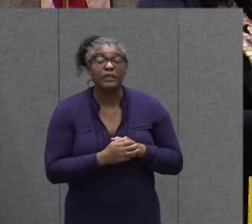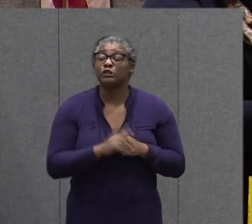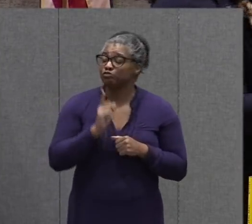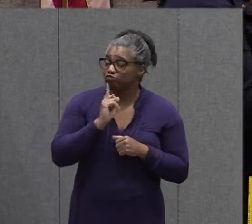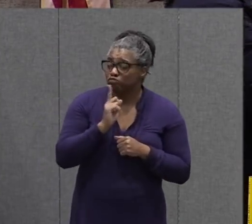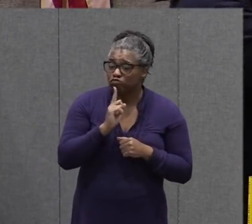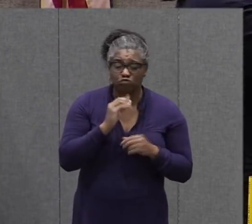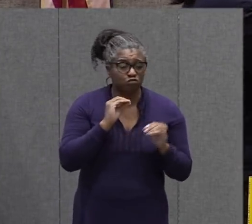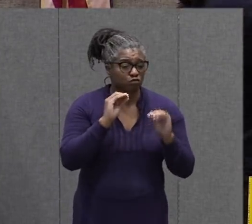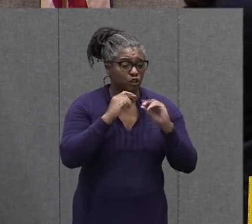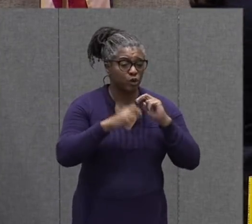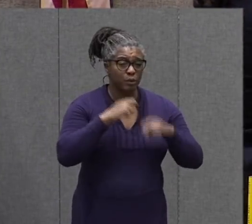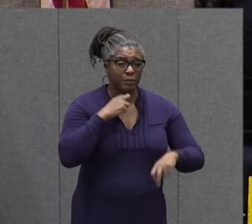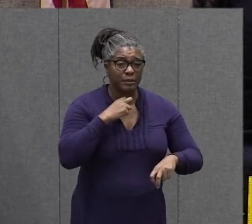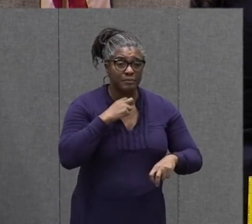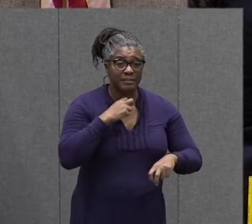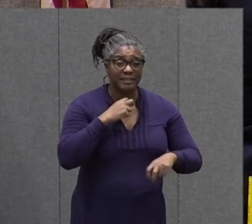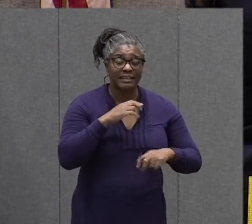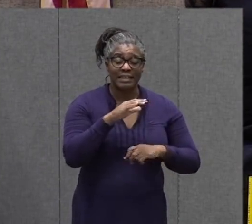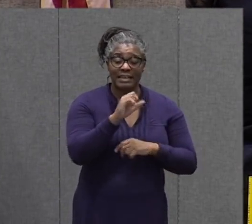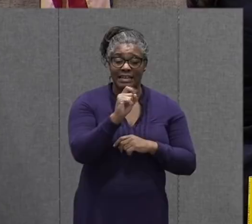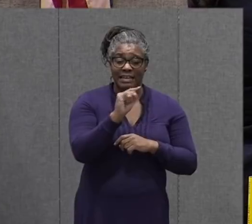is a stanza is four or more lines,